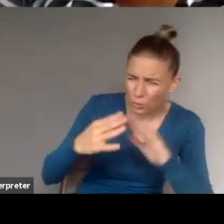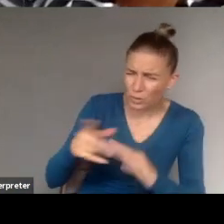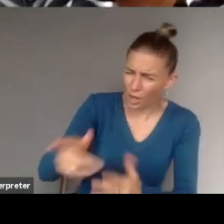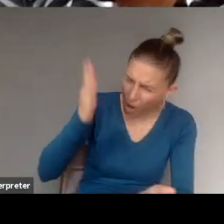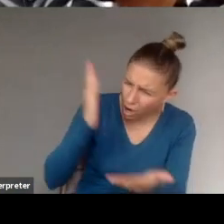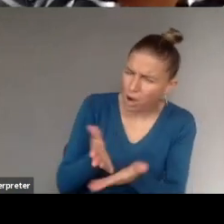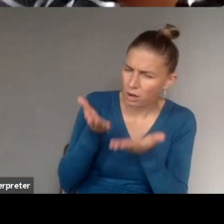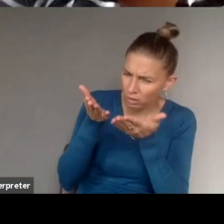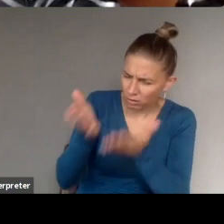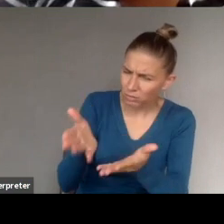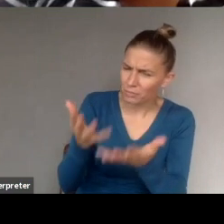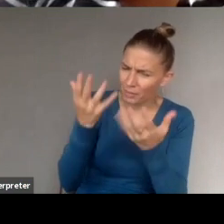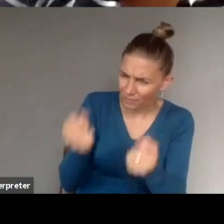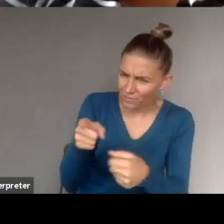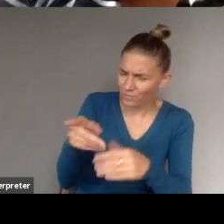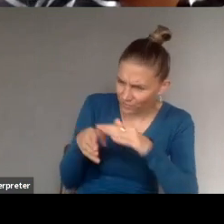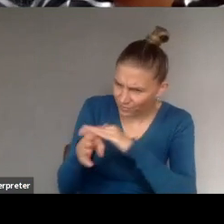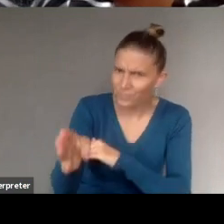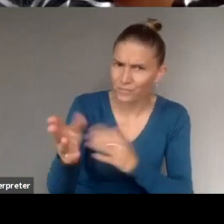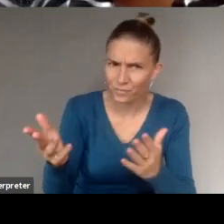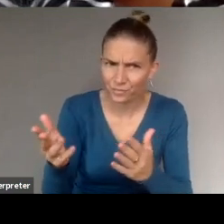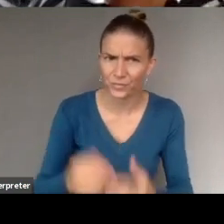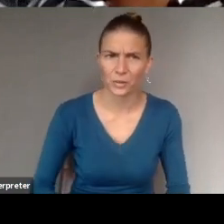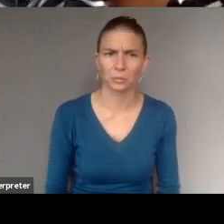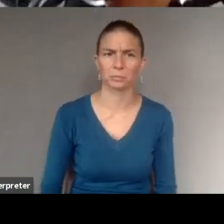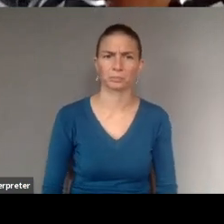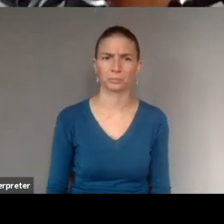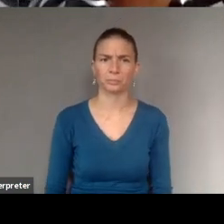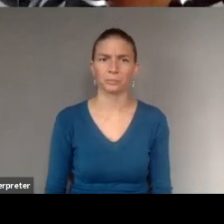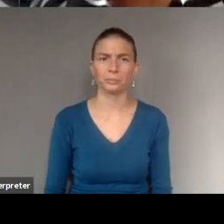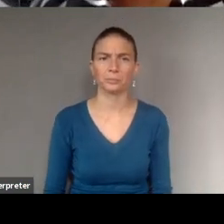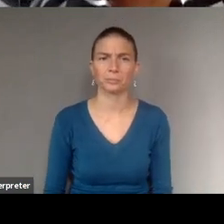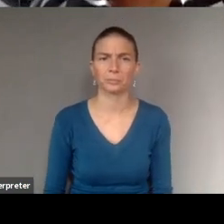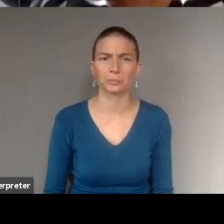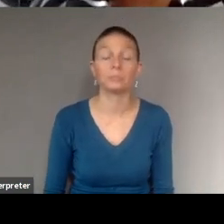The involvement of persons of disabilities, their families, the respective organisations,